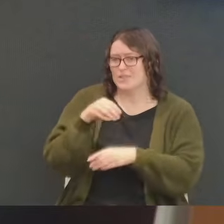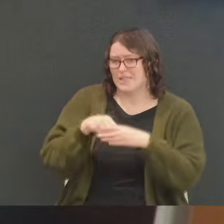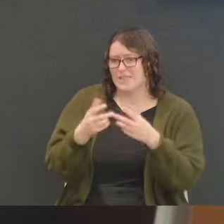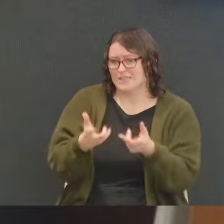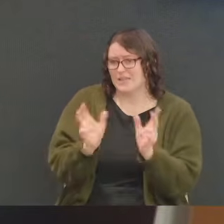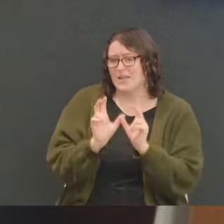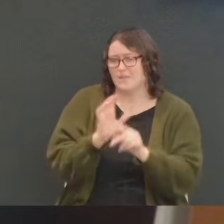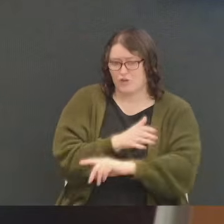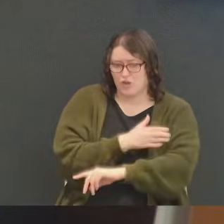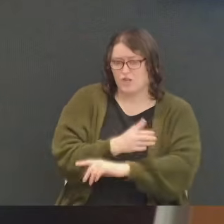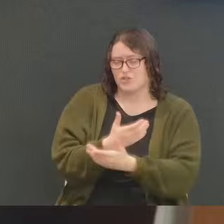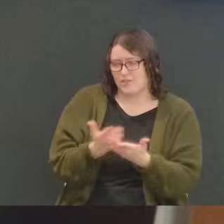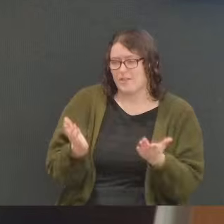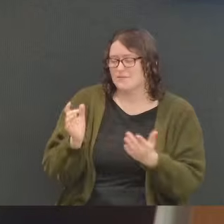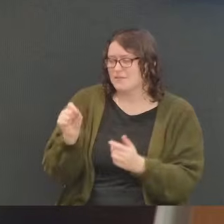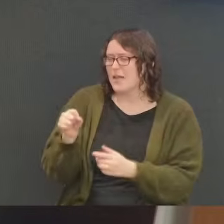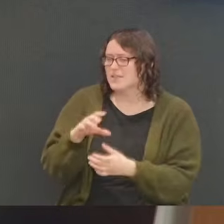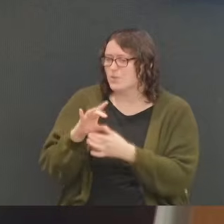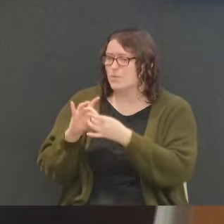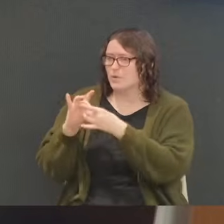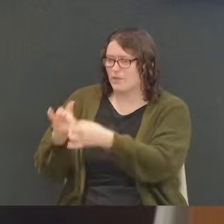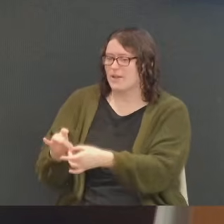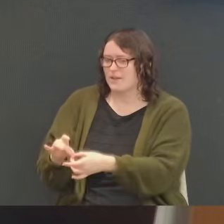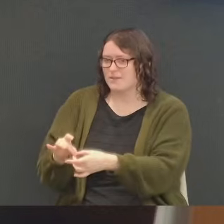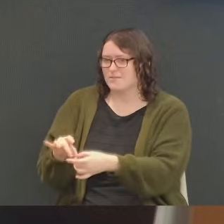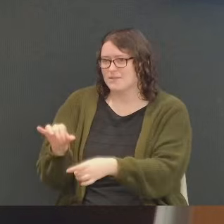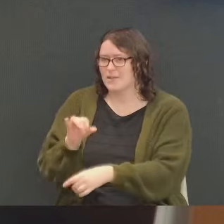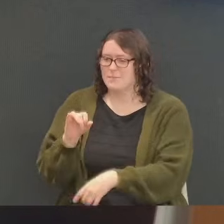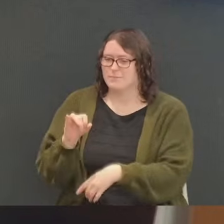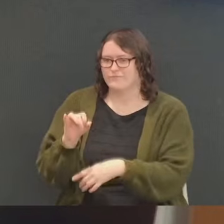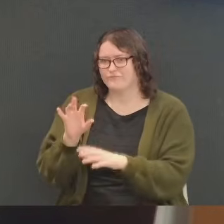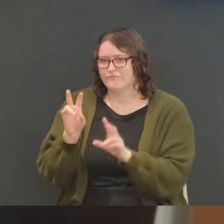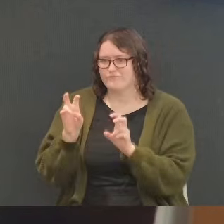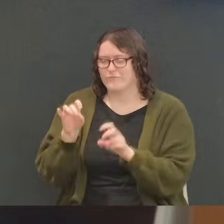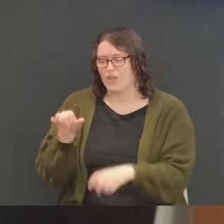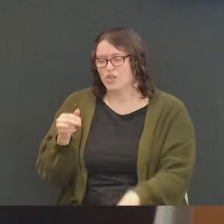and things of that nature, this would be tied into that same jungle vision system that would control